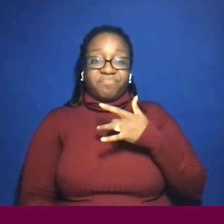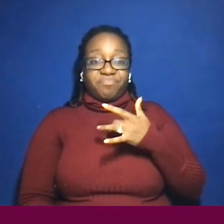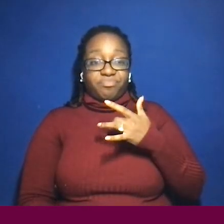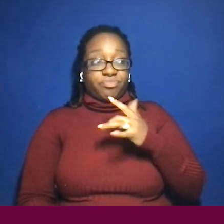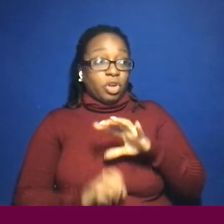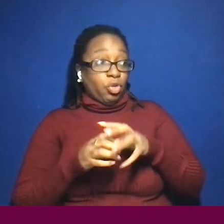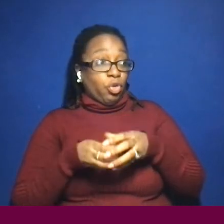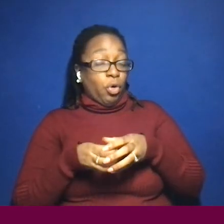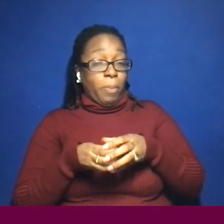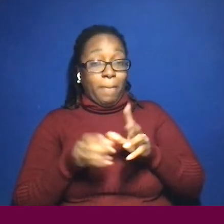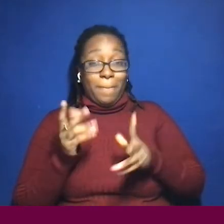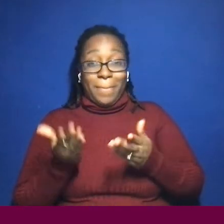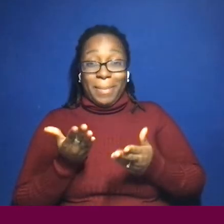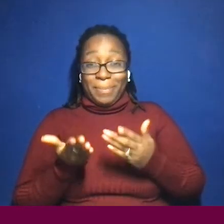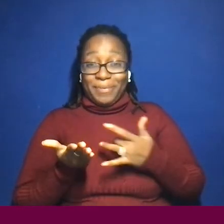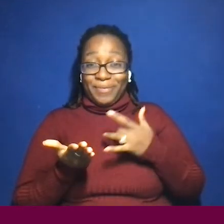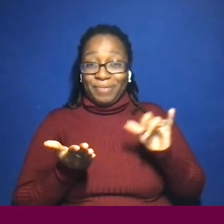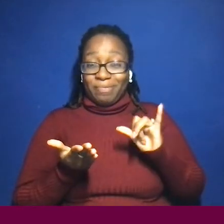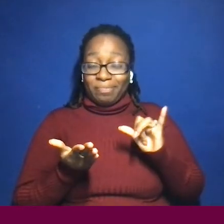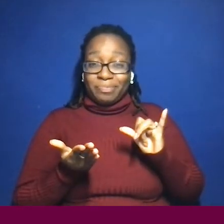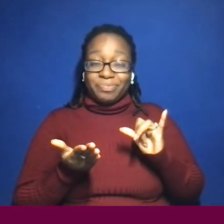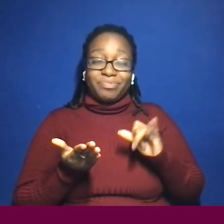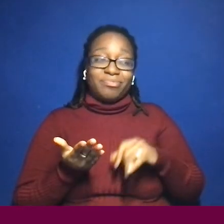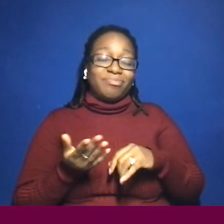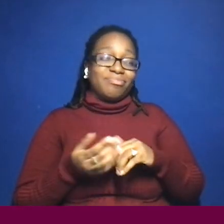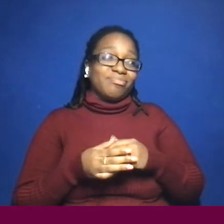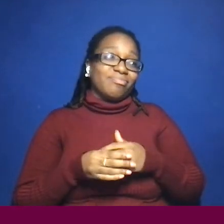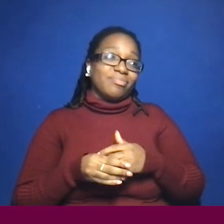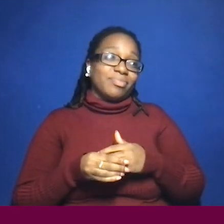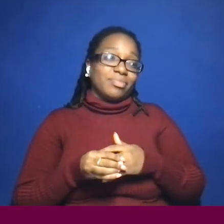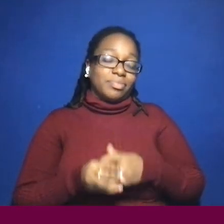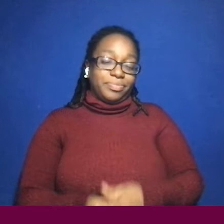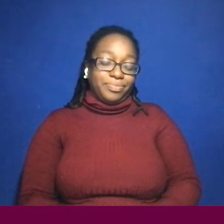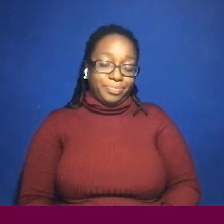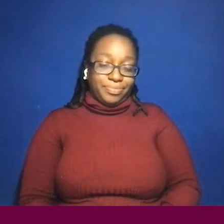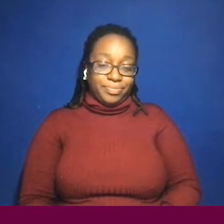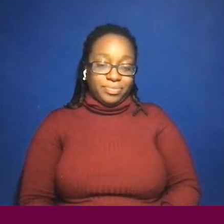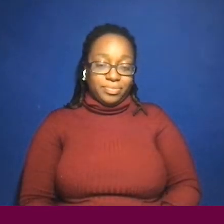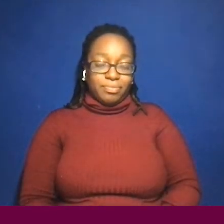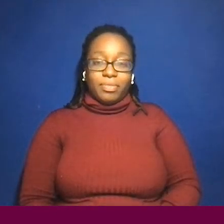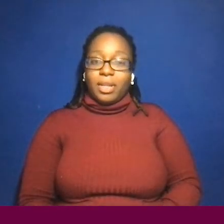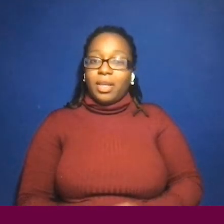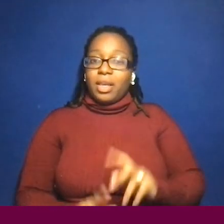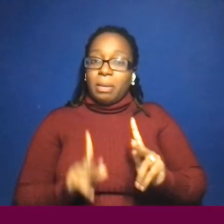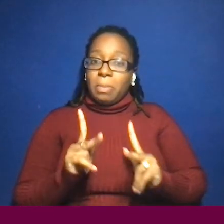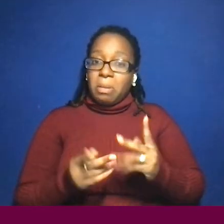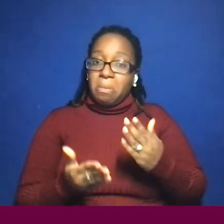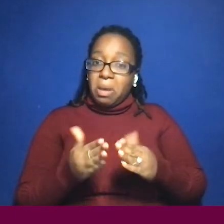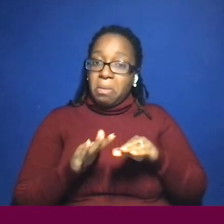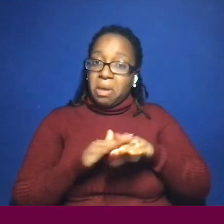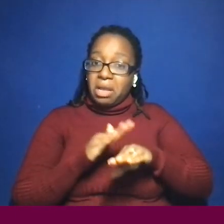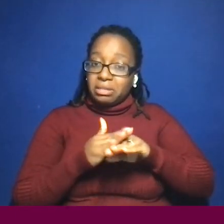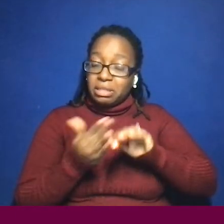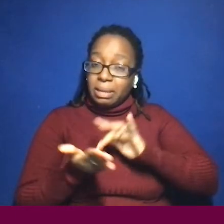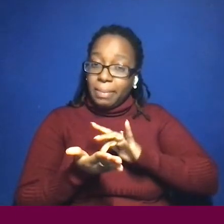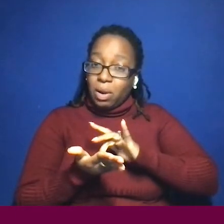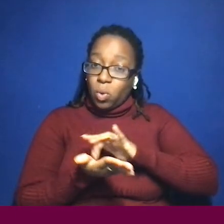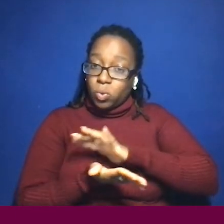imagine might populate, people who've been able to access medical school and go through that and be